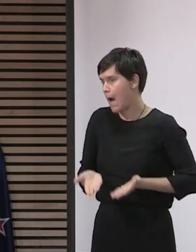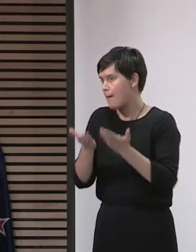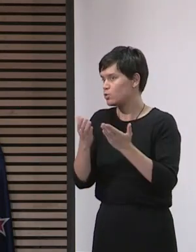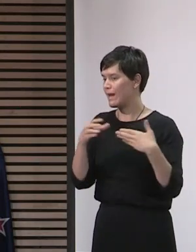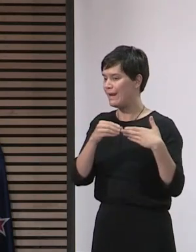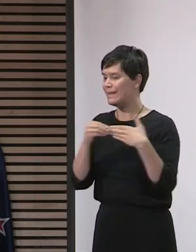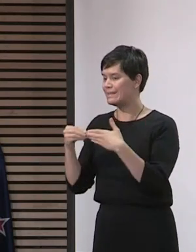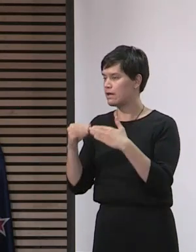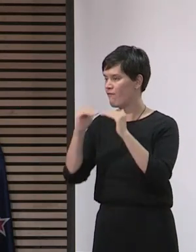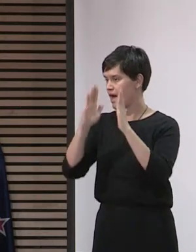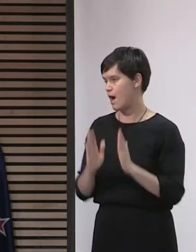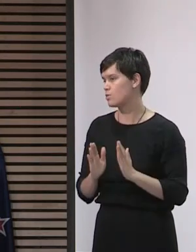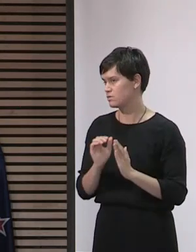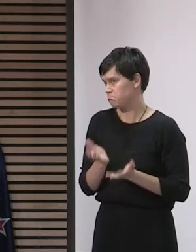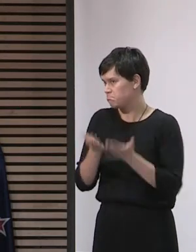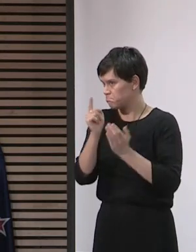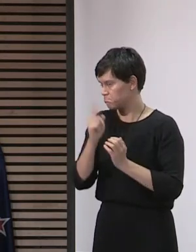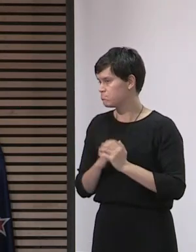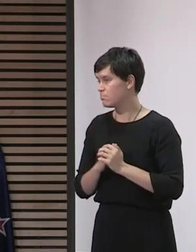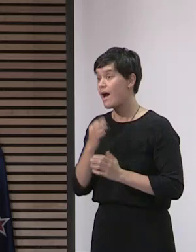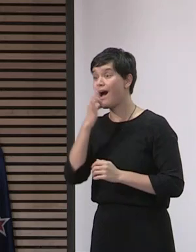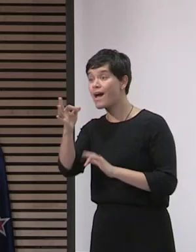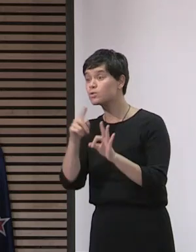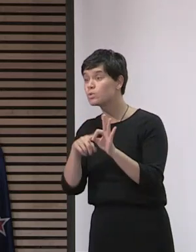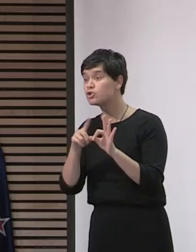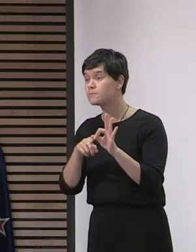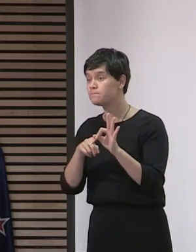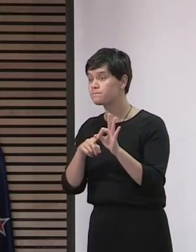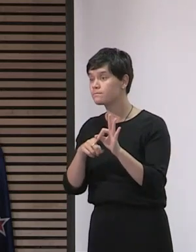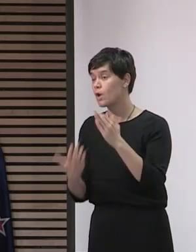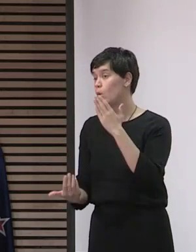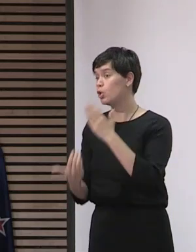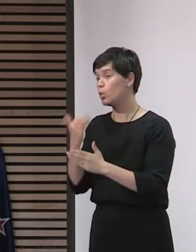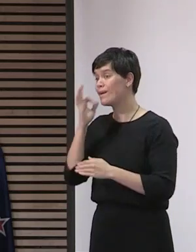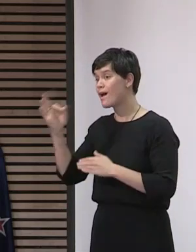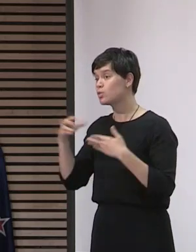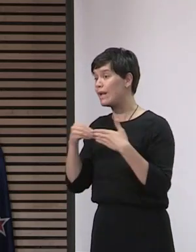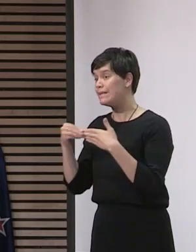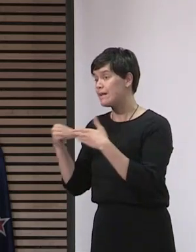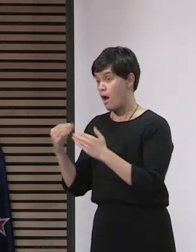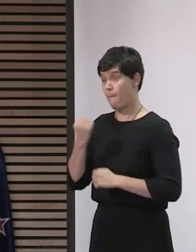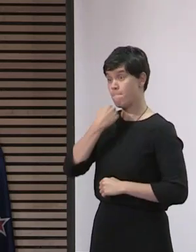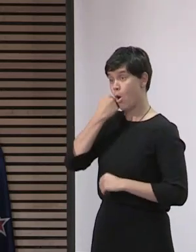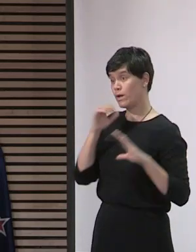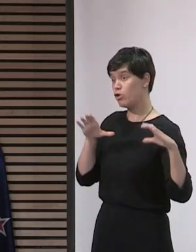other select committees. But ultimately, that is for the Leader of the House to deal with what happens with the Epidemic Response Committee from here.